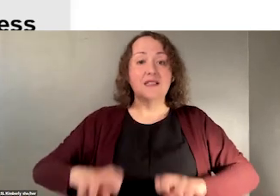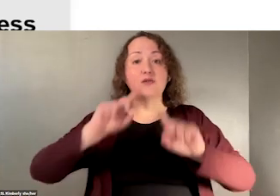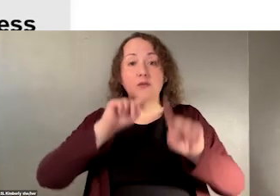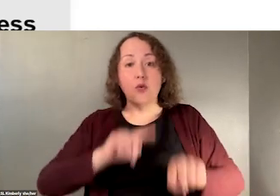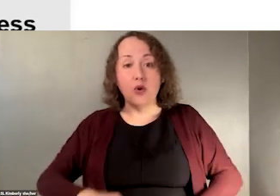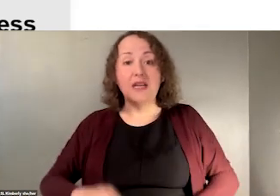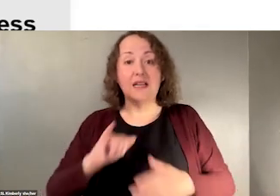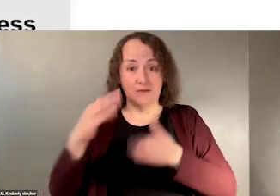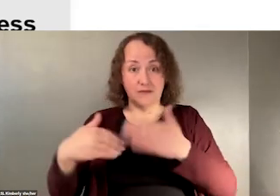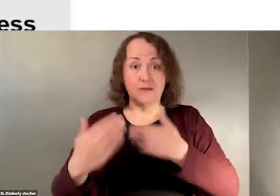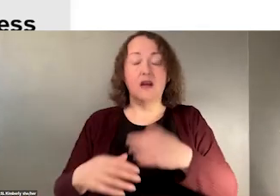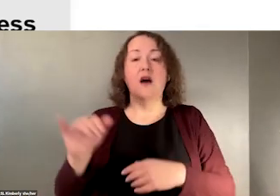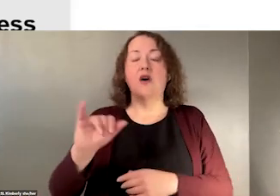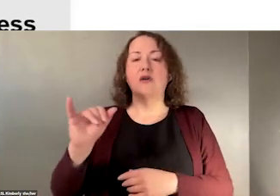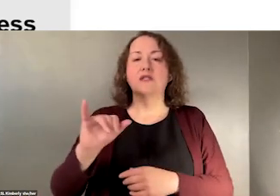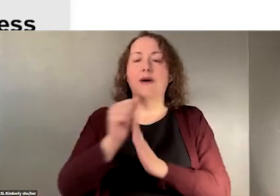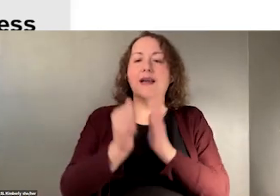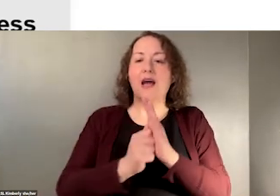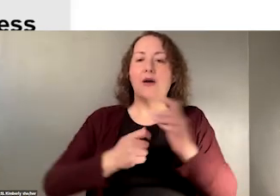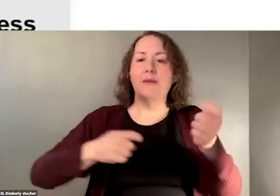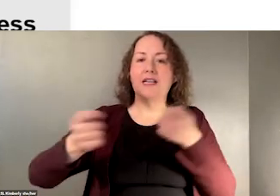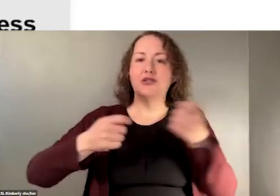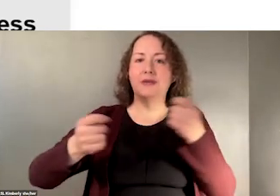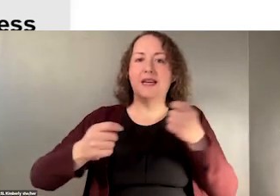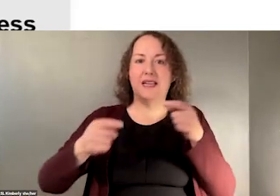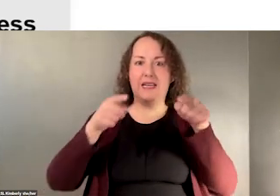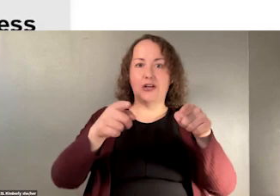And the concept of account management will help to create a seamless user experience.